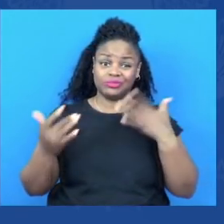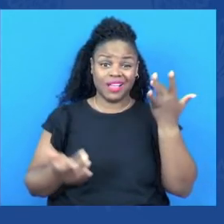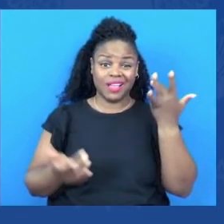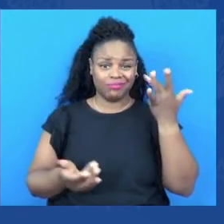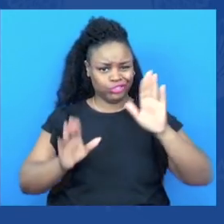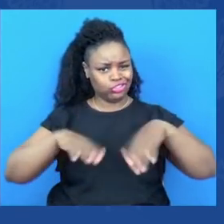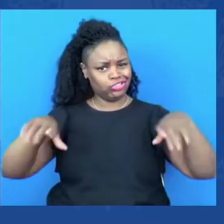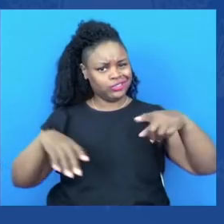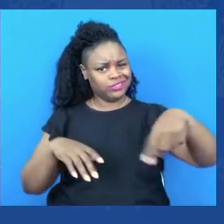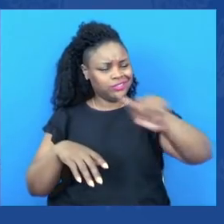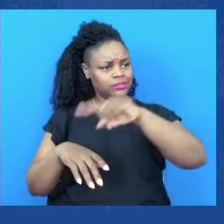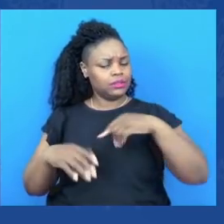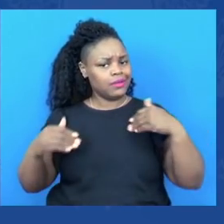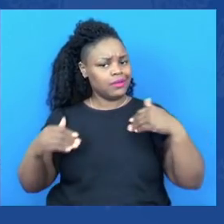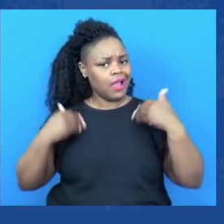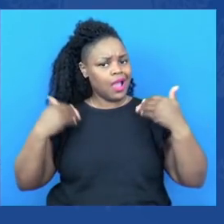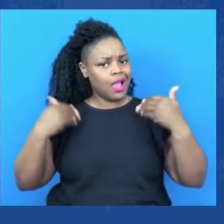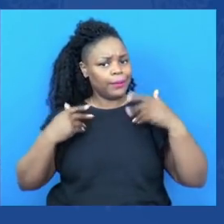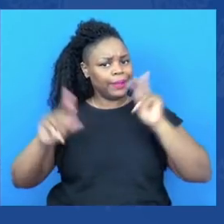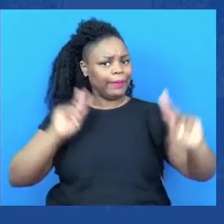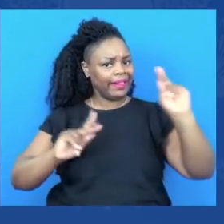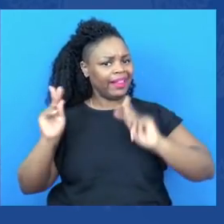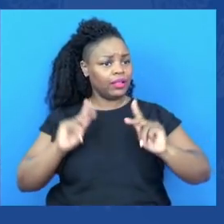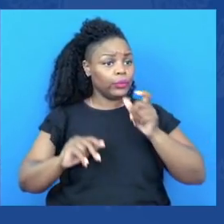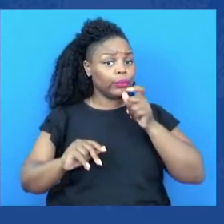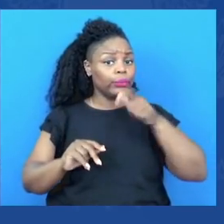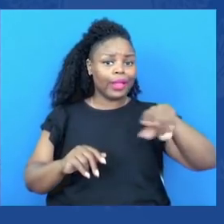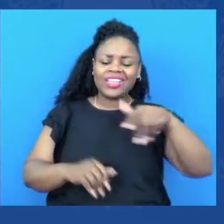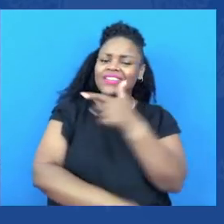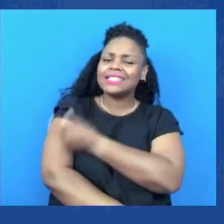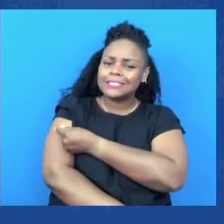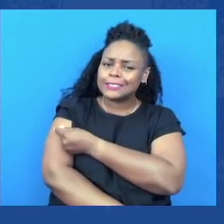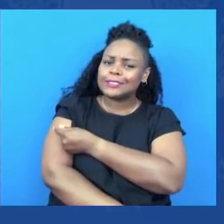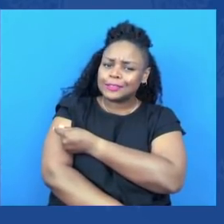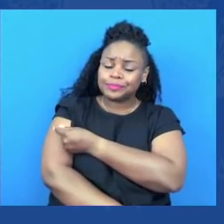And this isn't about politics. This is about keeping our children safe.